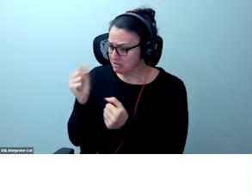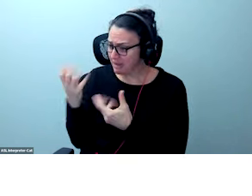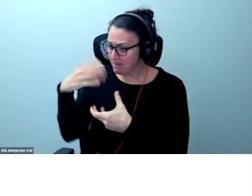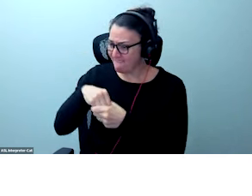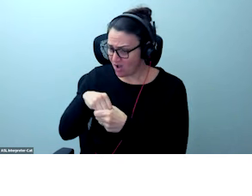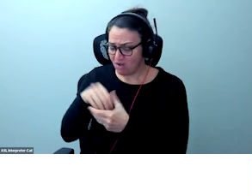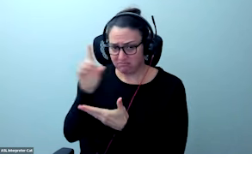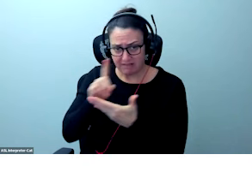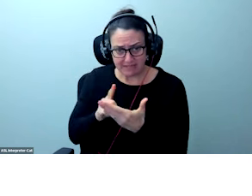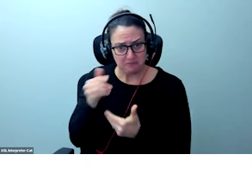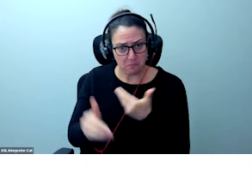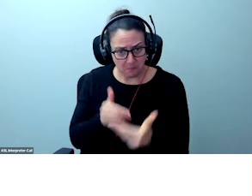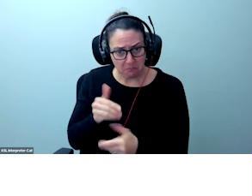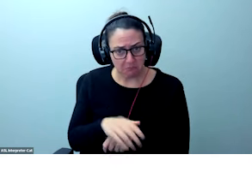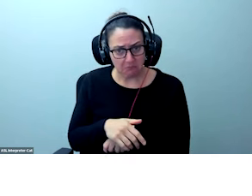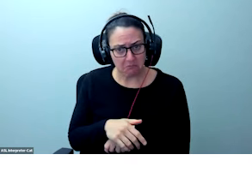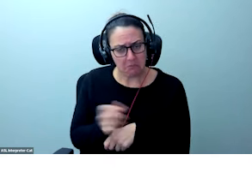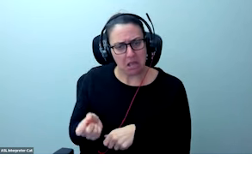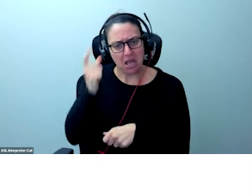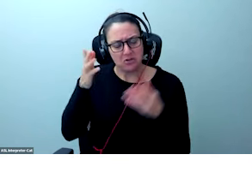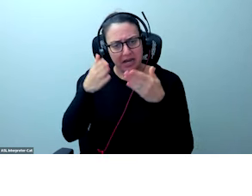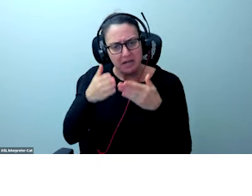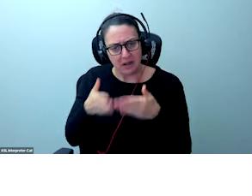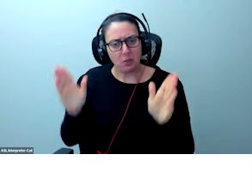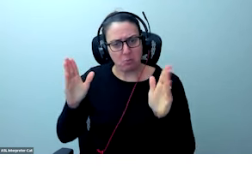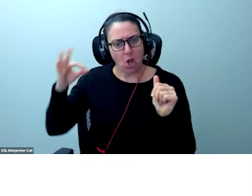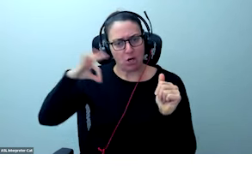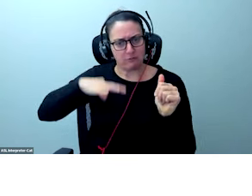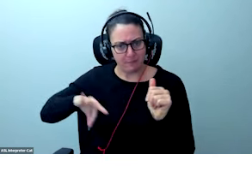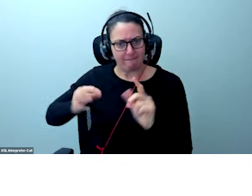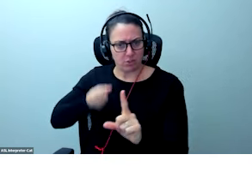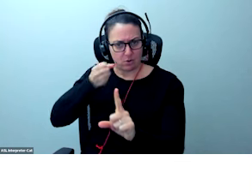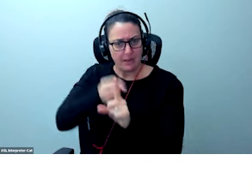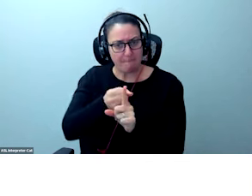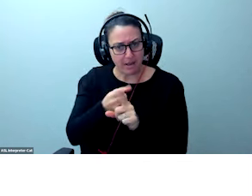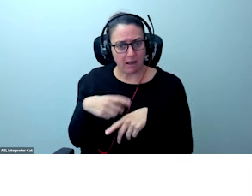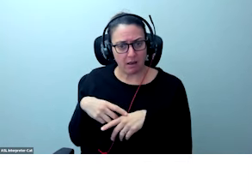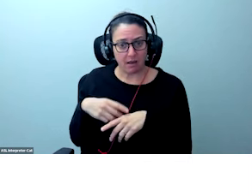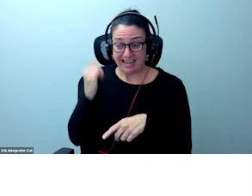and understanding the broader beneficial impact. So understanding that leaning into inclusive design